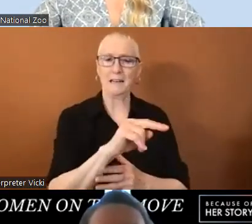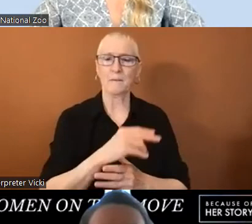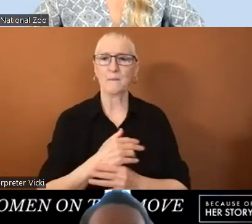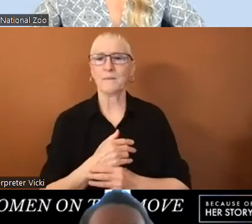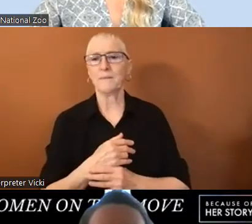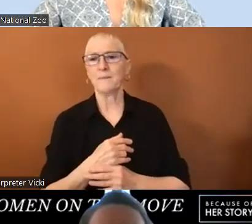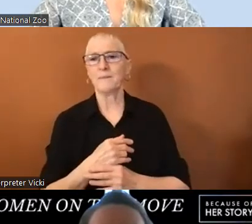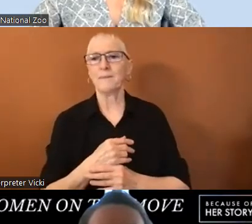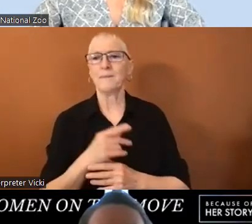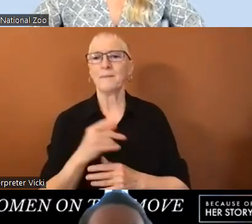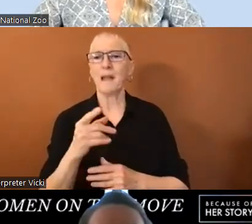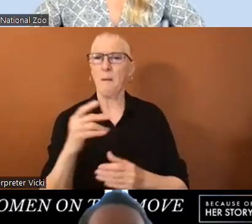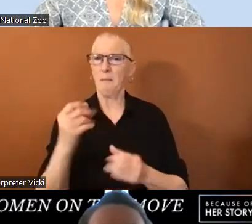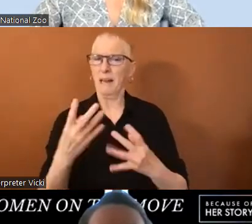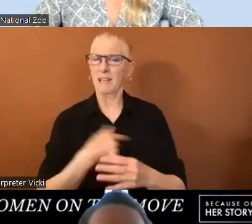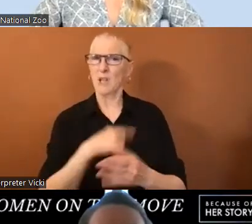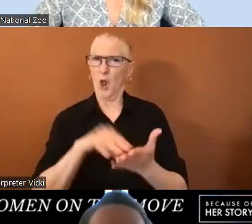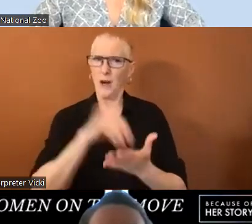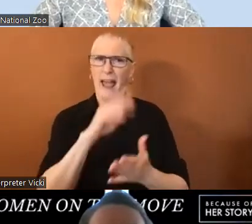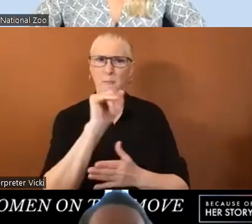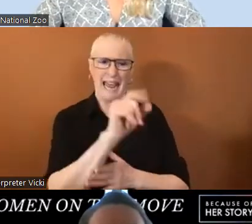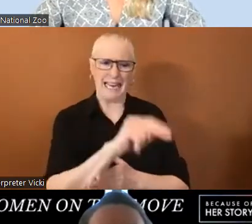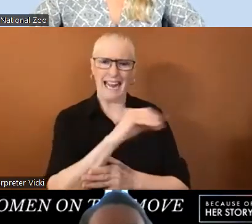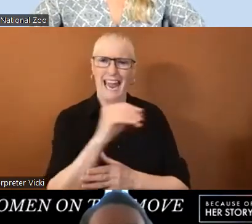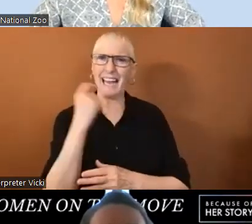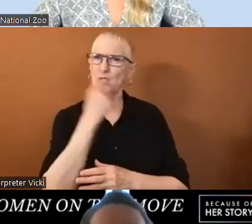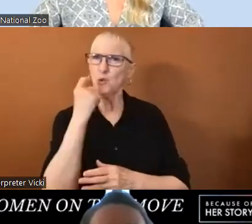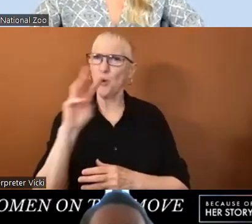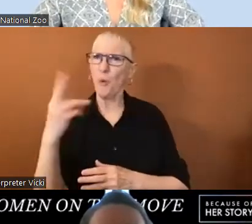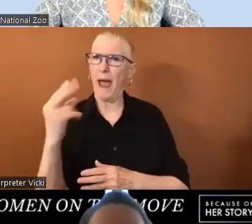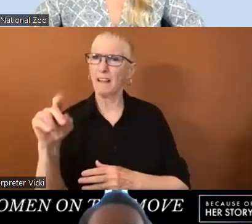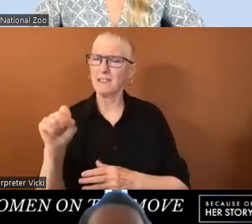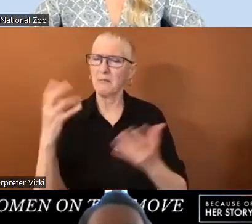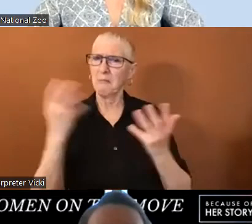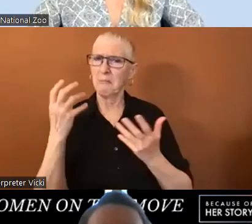are learning that there's both baleen and toothed whales out there and they have different kinds of